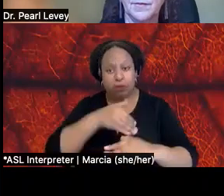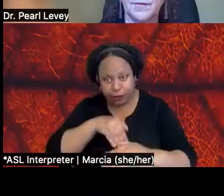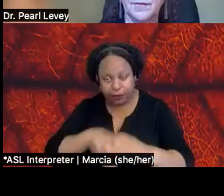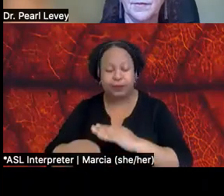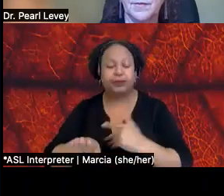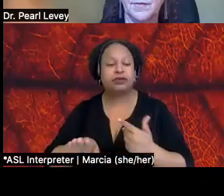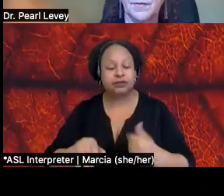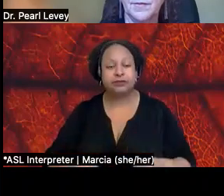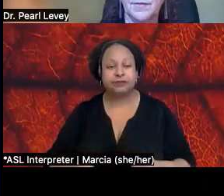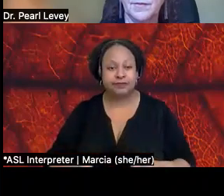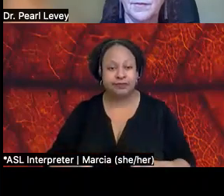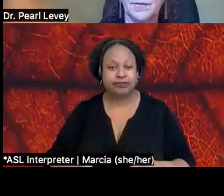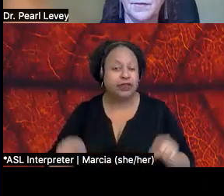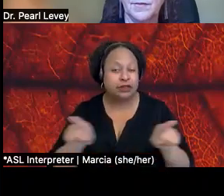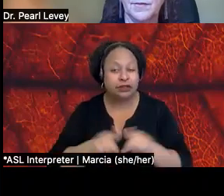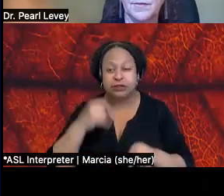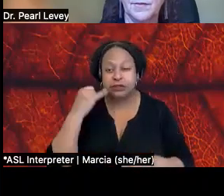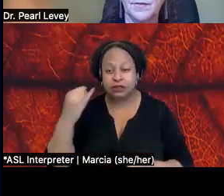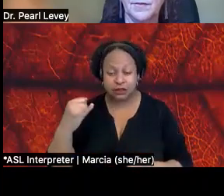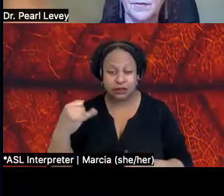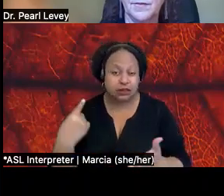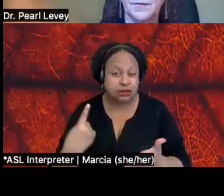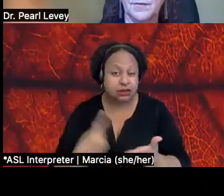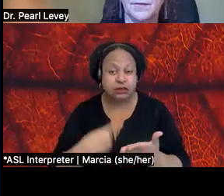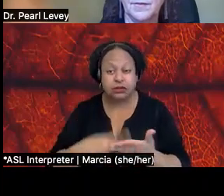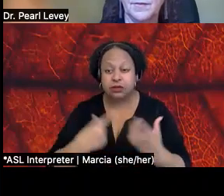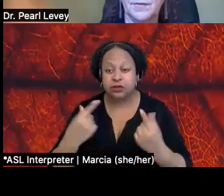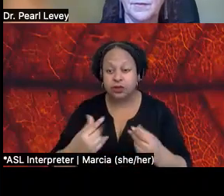Similarly we've had situations where we have connected learners